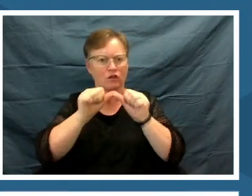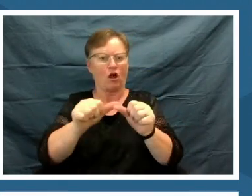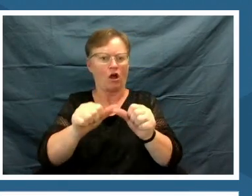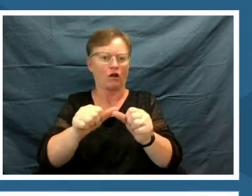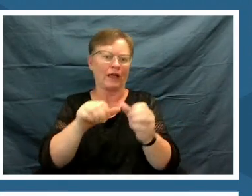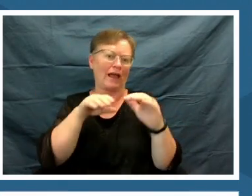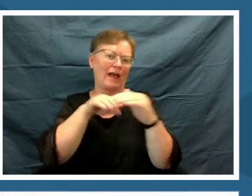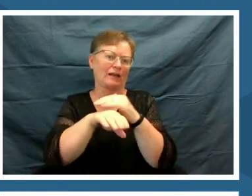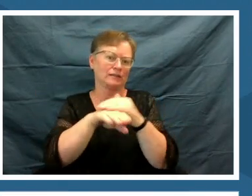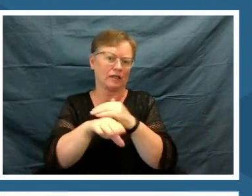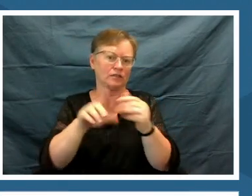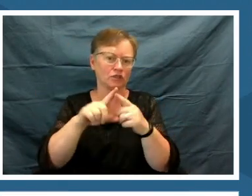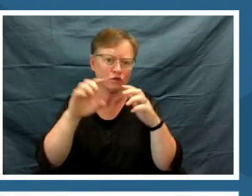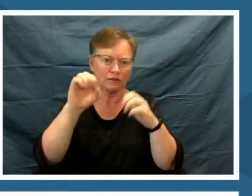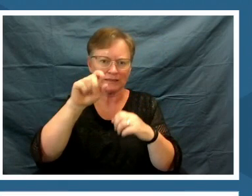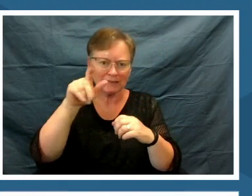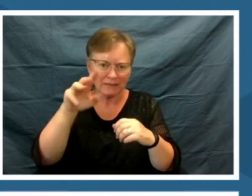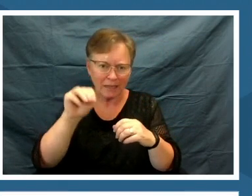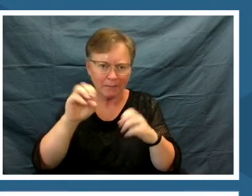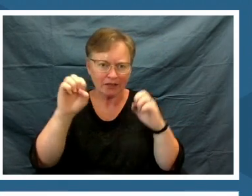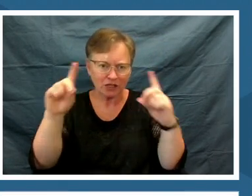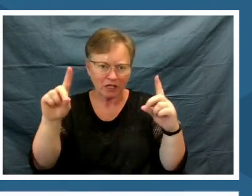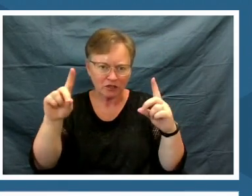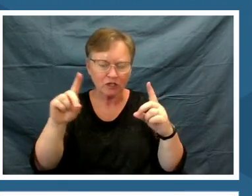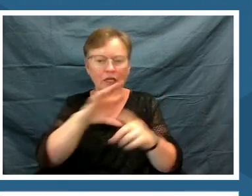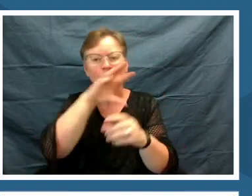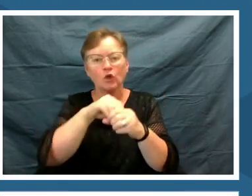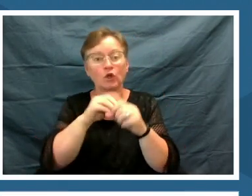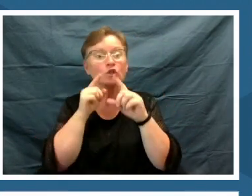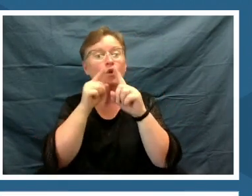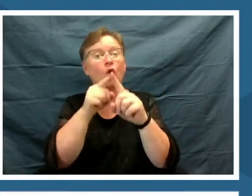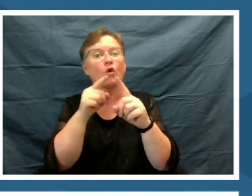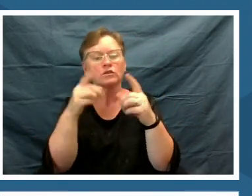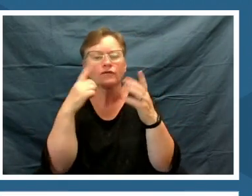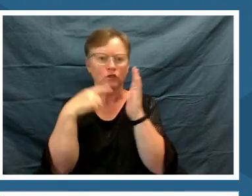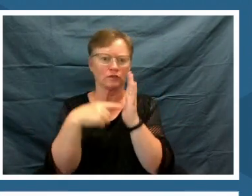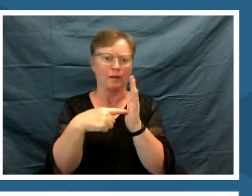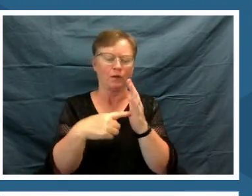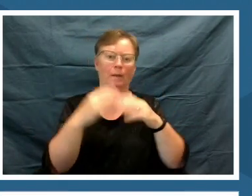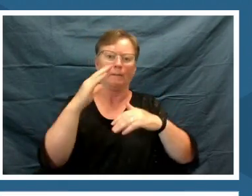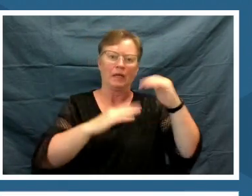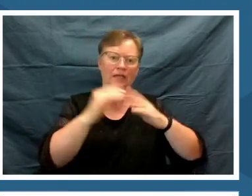aspirational goals of building